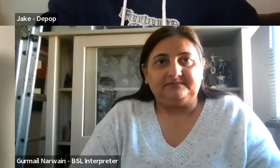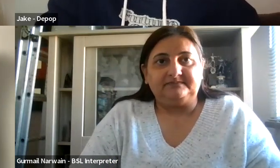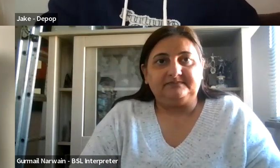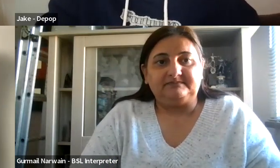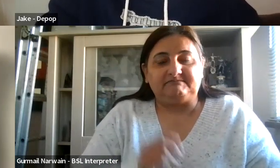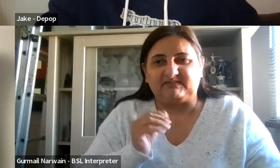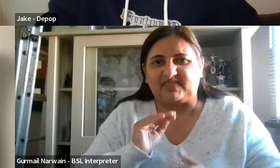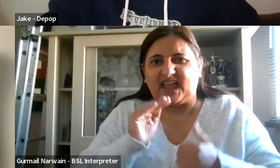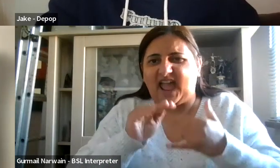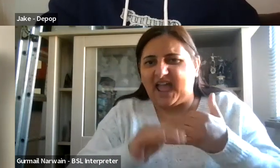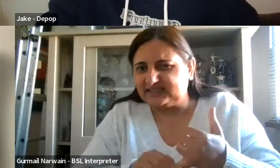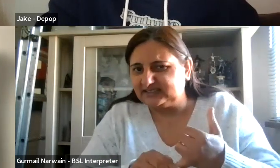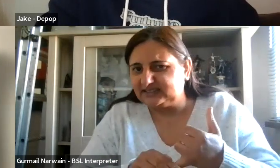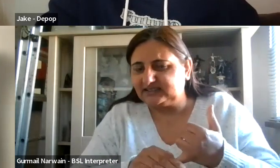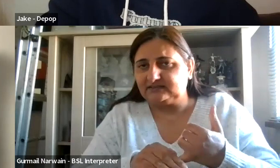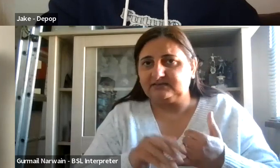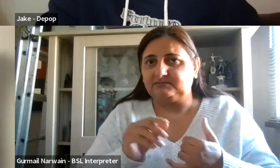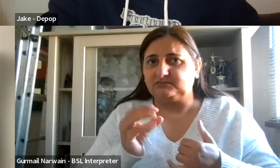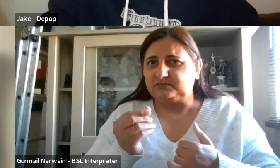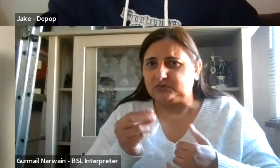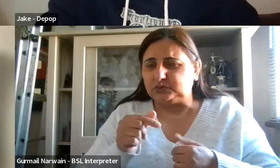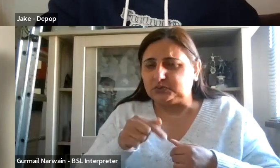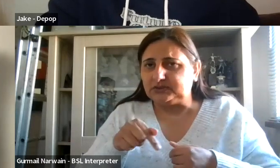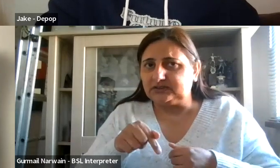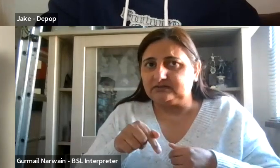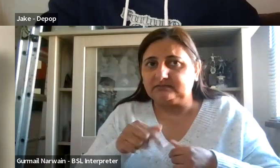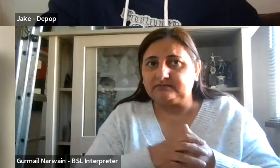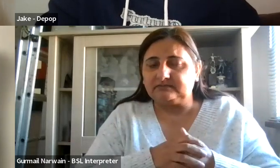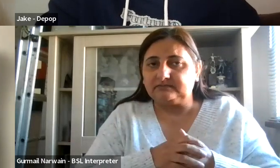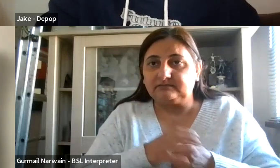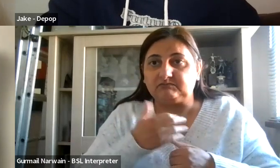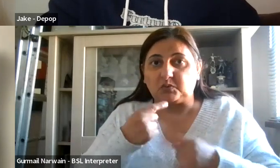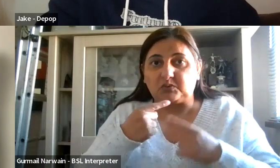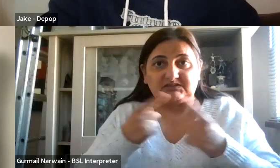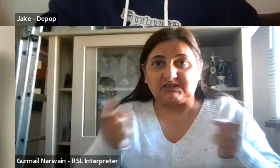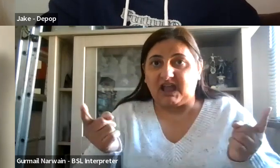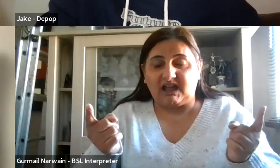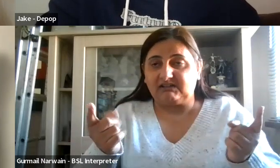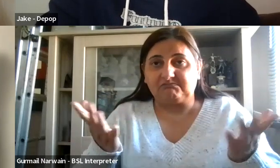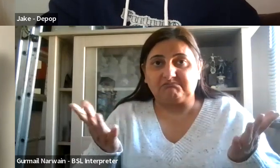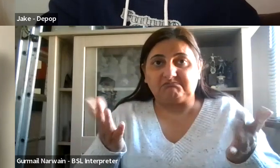We are coming towards the end of the session. I don't know if you guys want to say any last bits about why you think